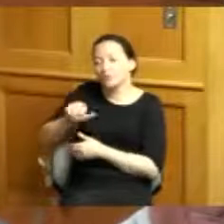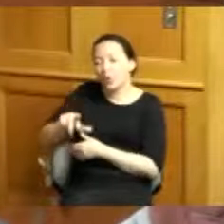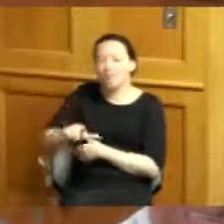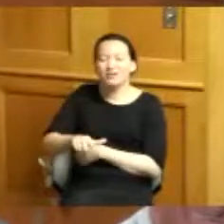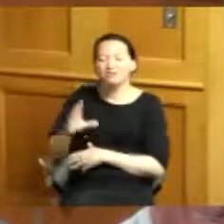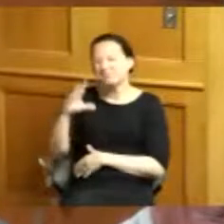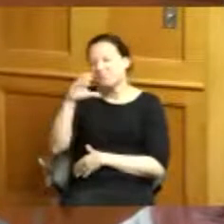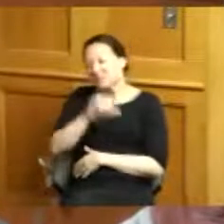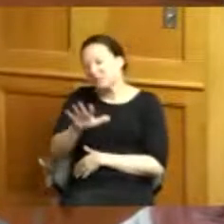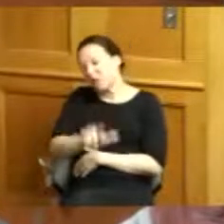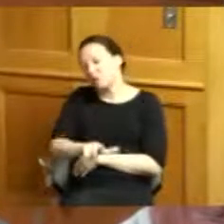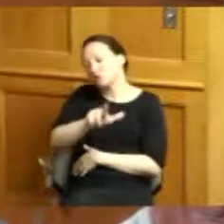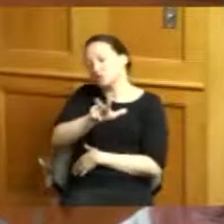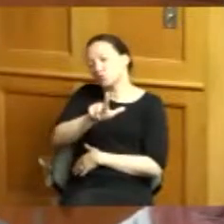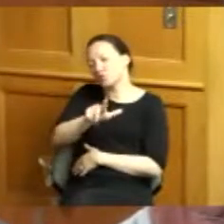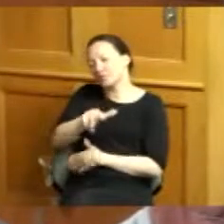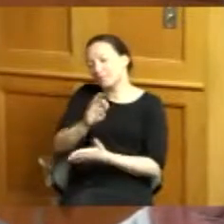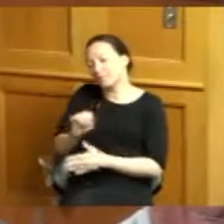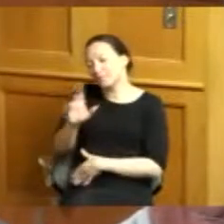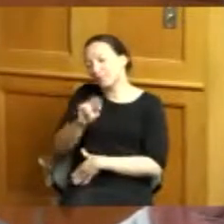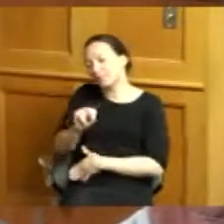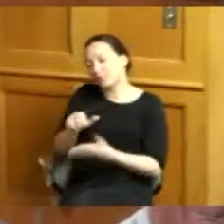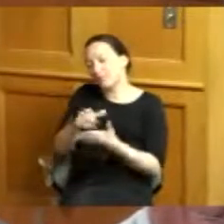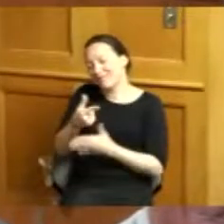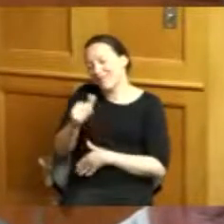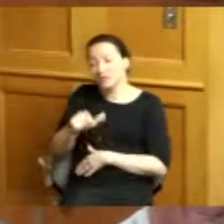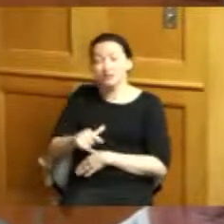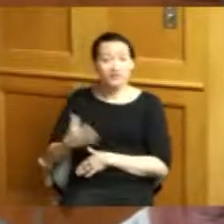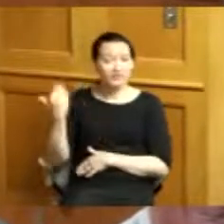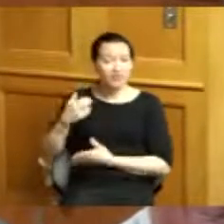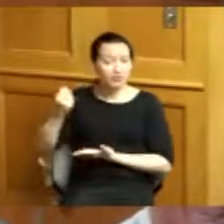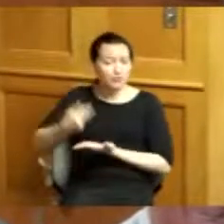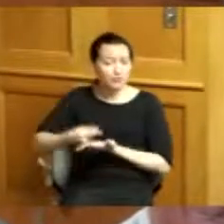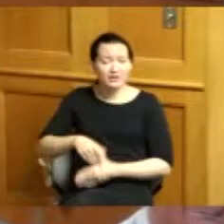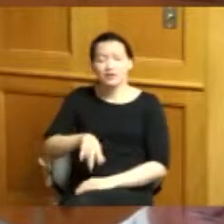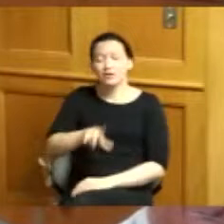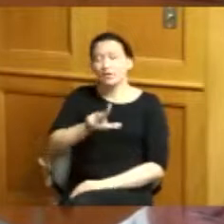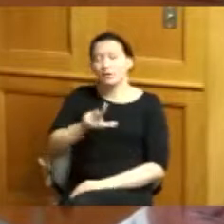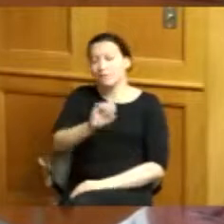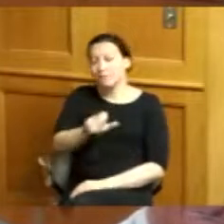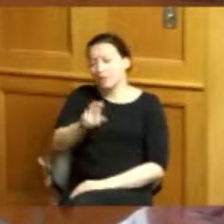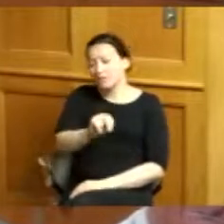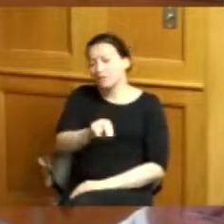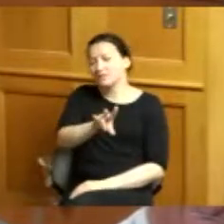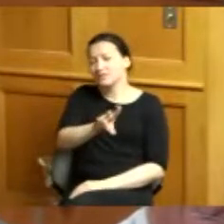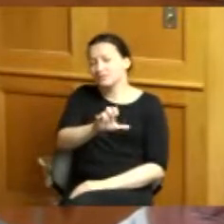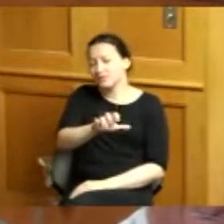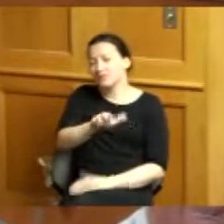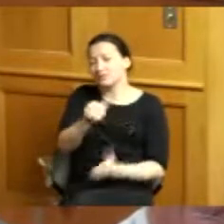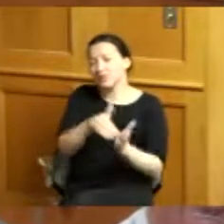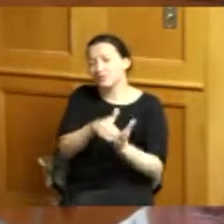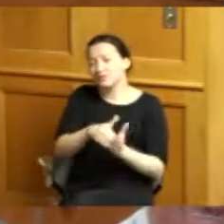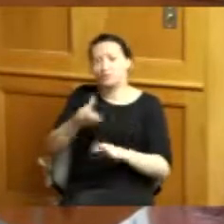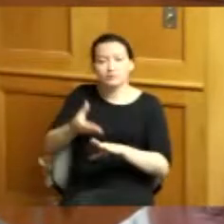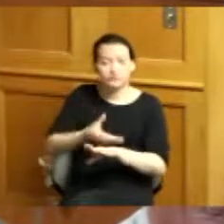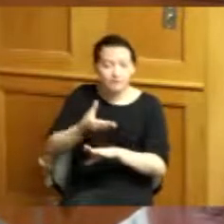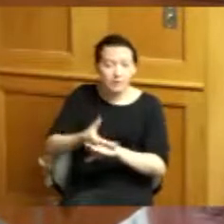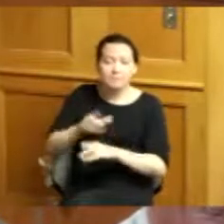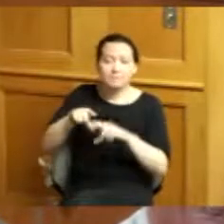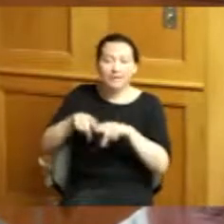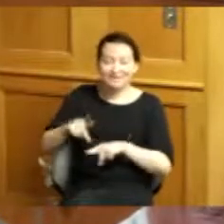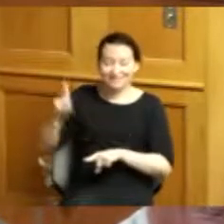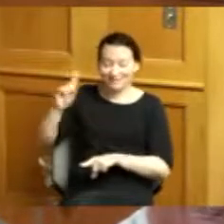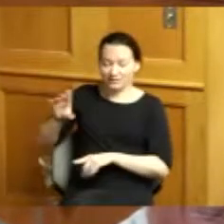year the Board previously appropriated 3726 100 for construction based on the original Engineer's